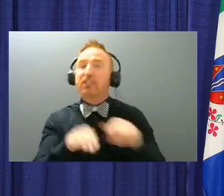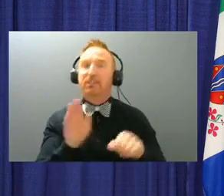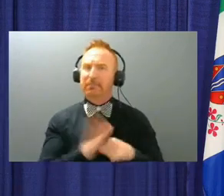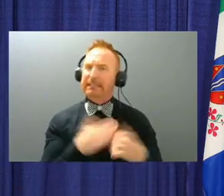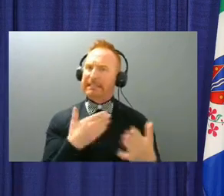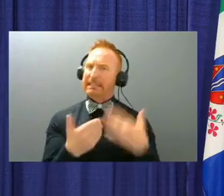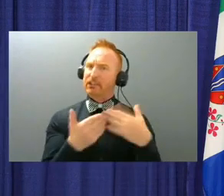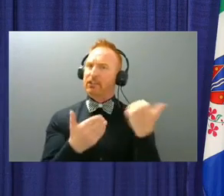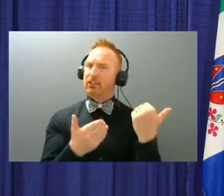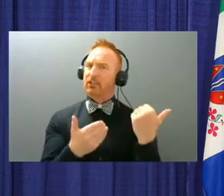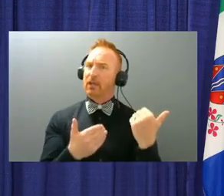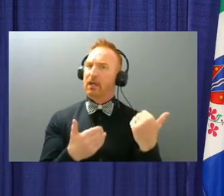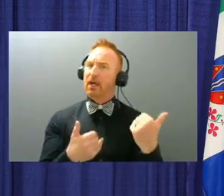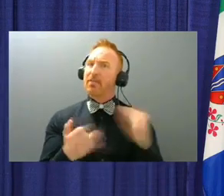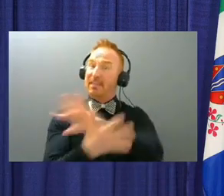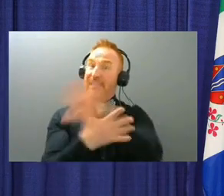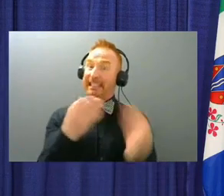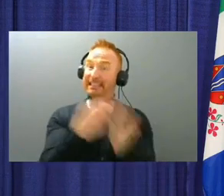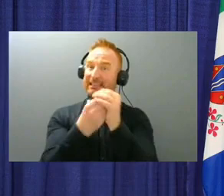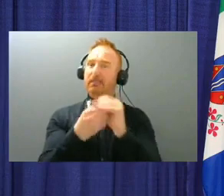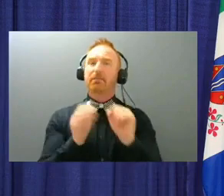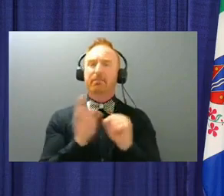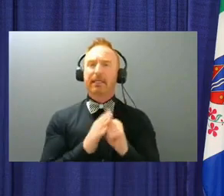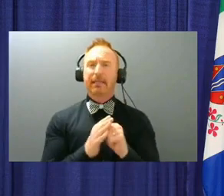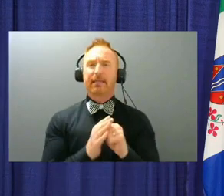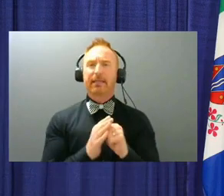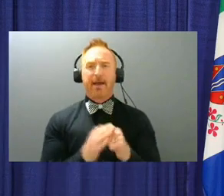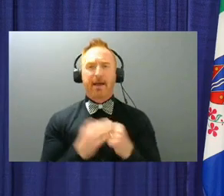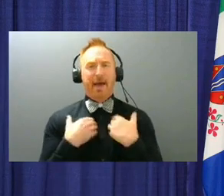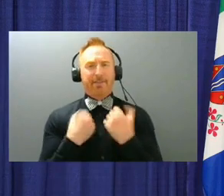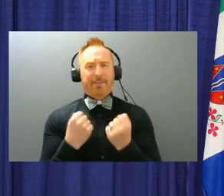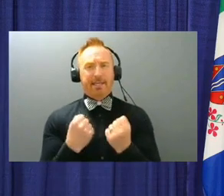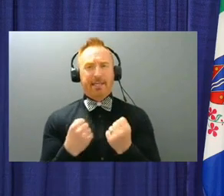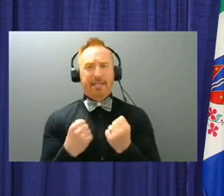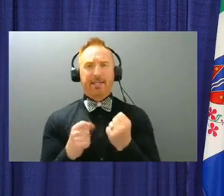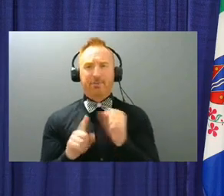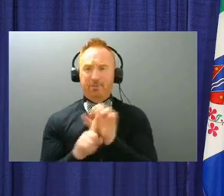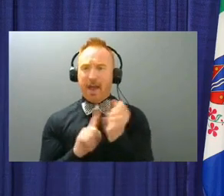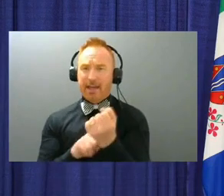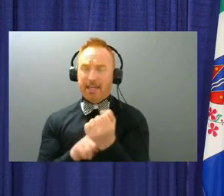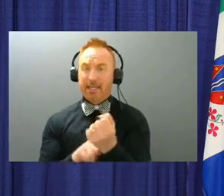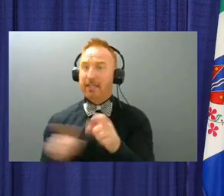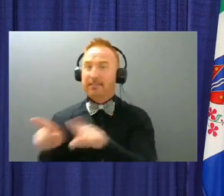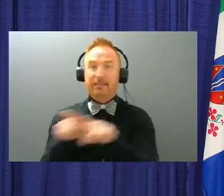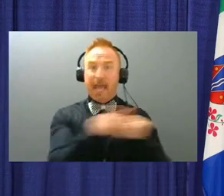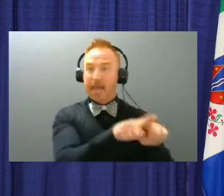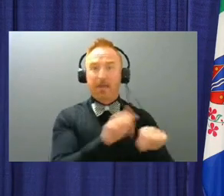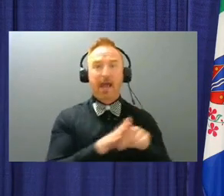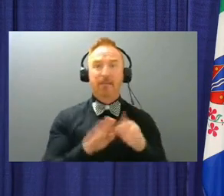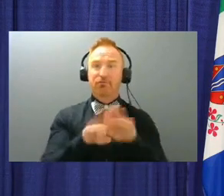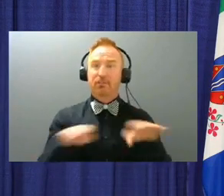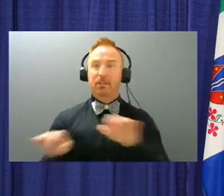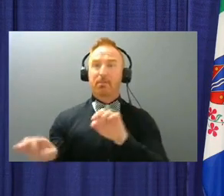These are all elements of a healthier society. Just like getting our kids back to school, we have had to move